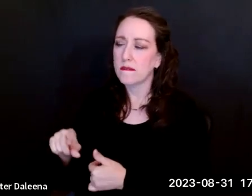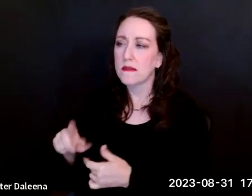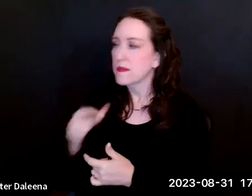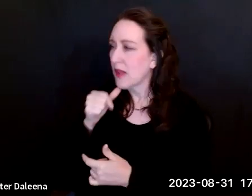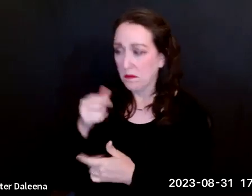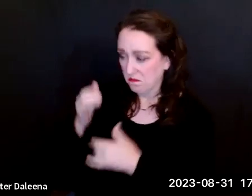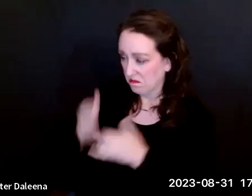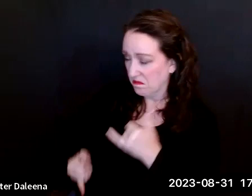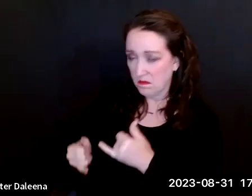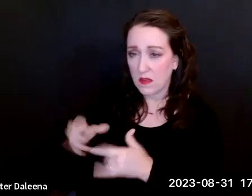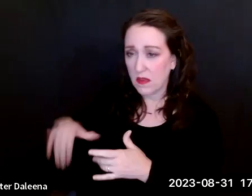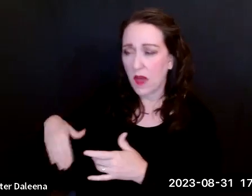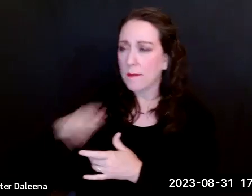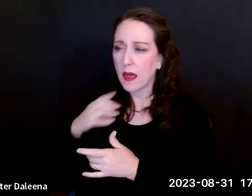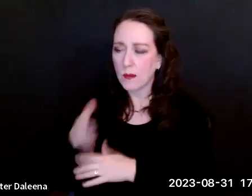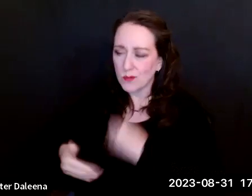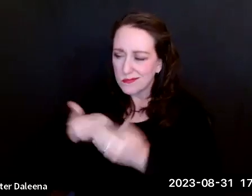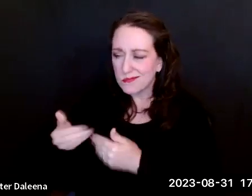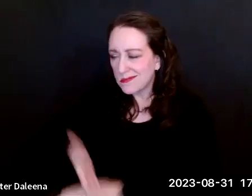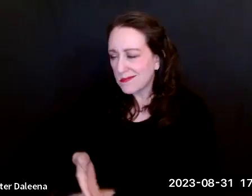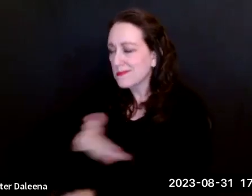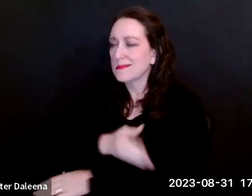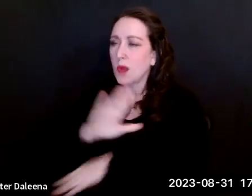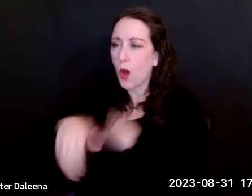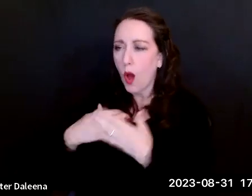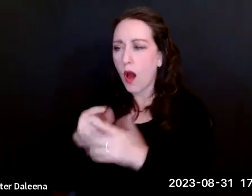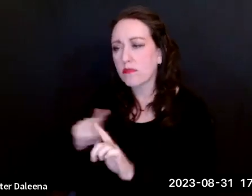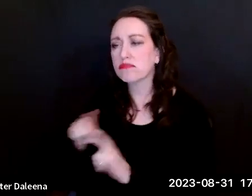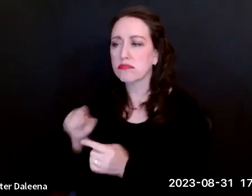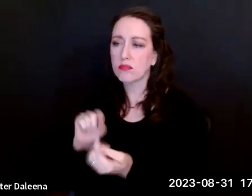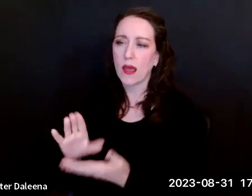really a process Improvement effort to look at all of the ways that we manage our credentialing work